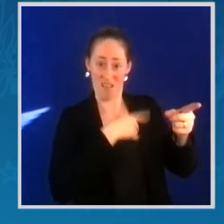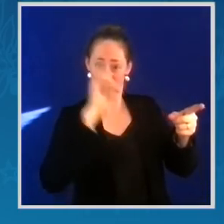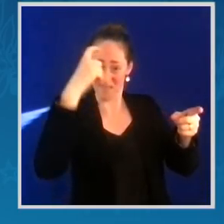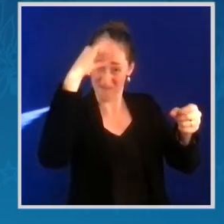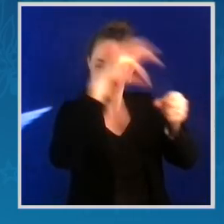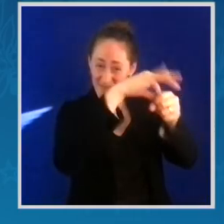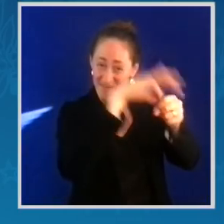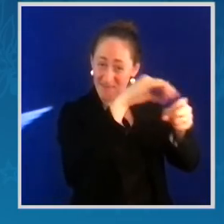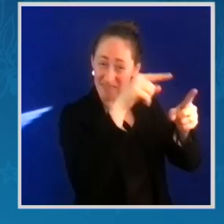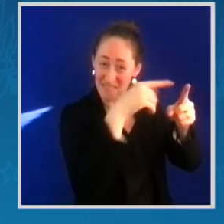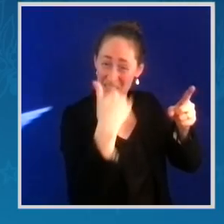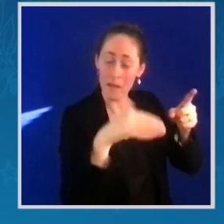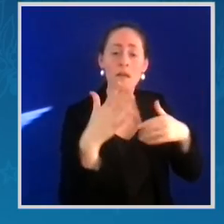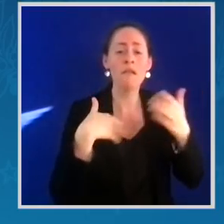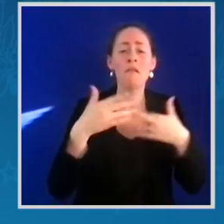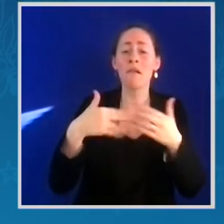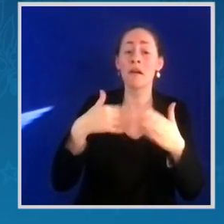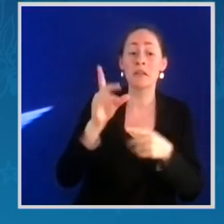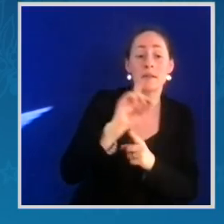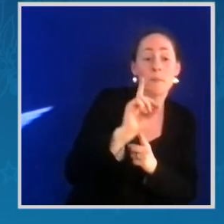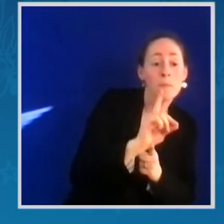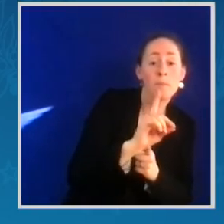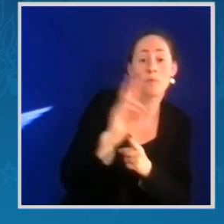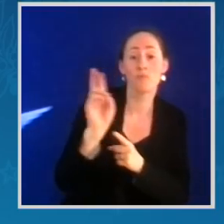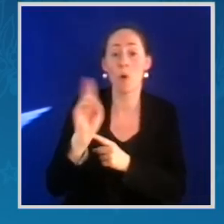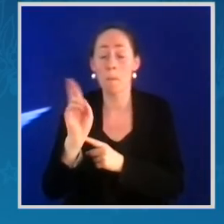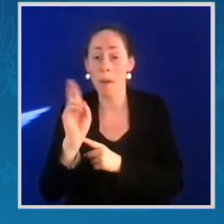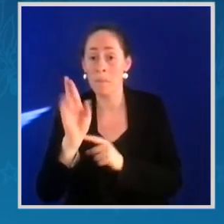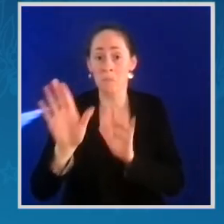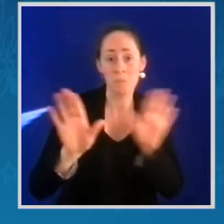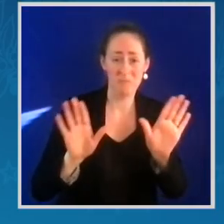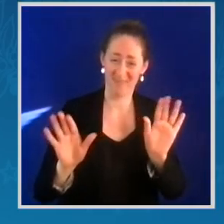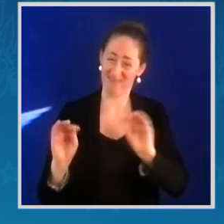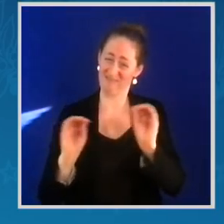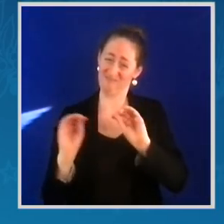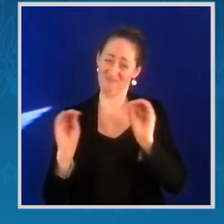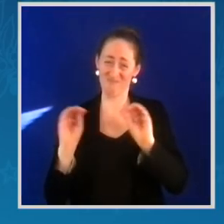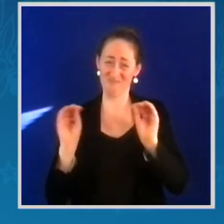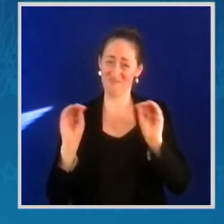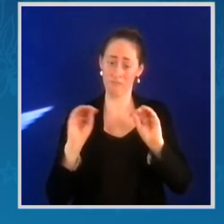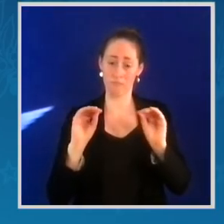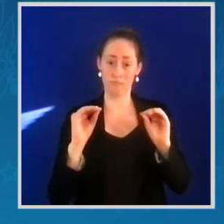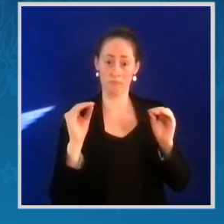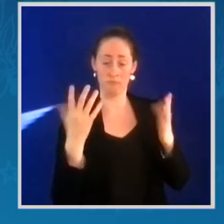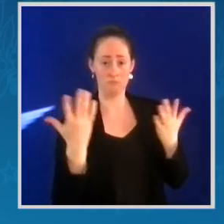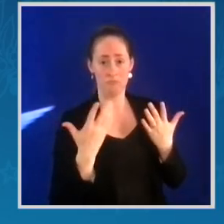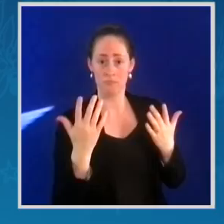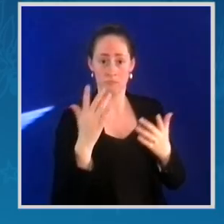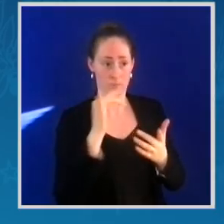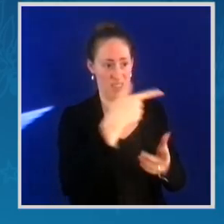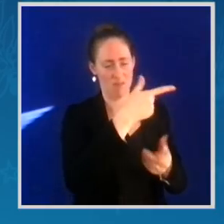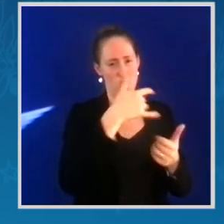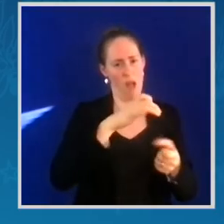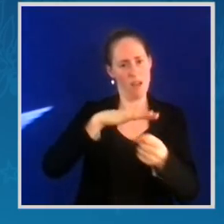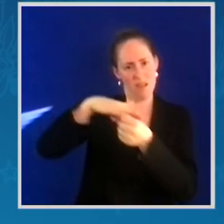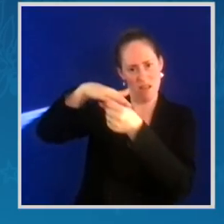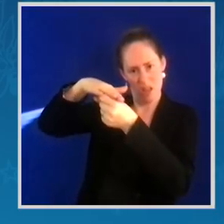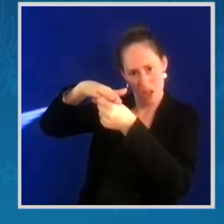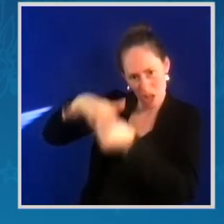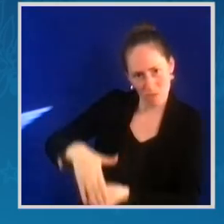from my perspective. It is nonpartisan. What they're trying to do, these efforts to suppress or make it more difficult for people to vote